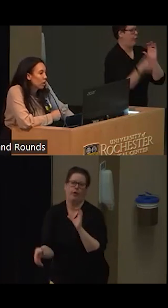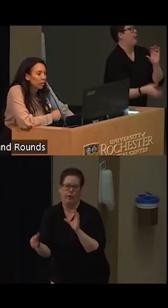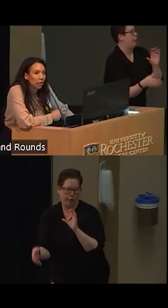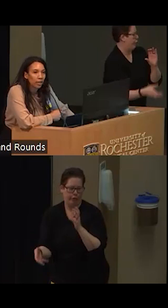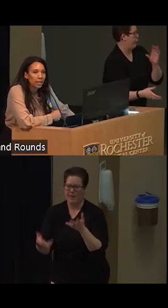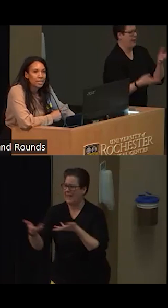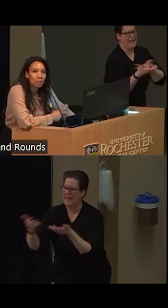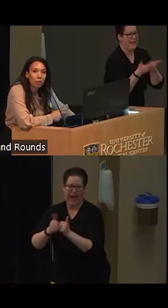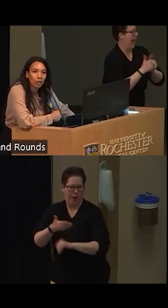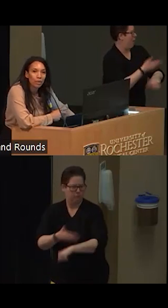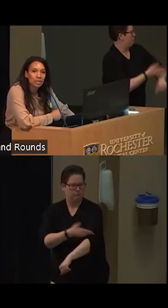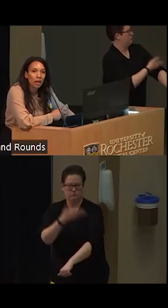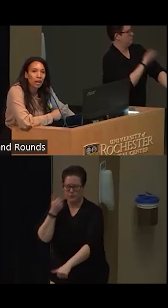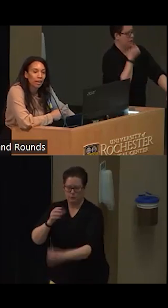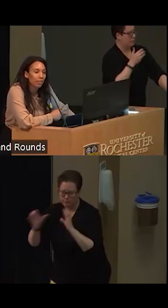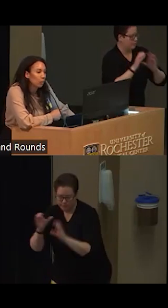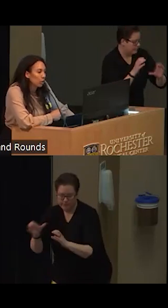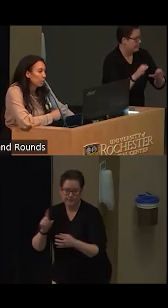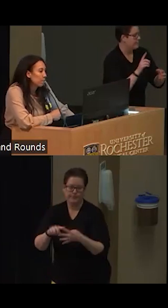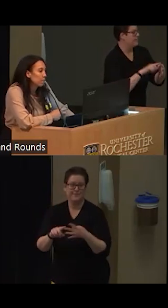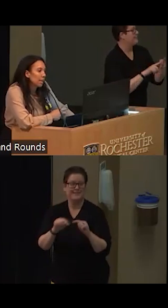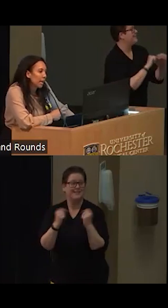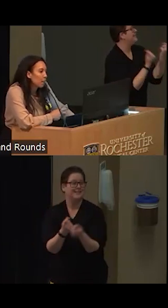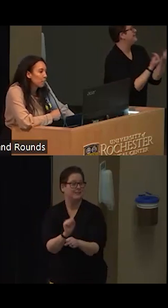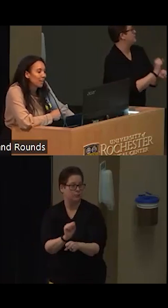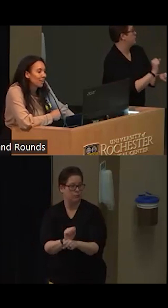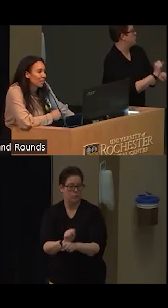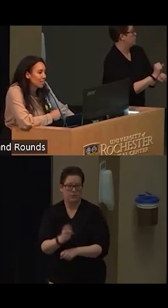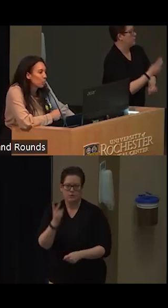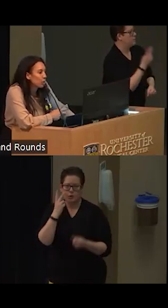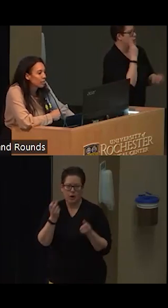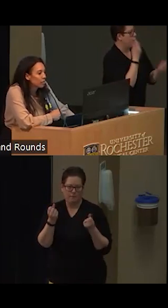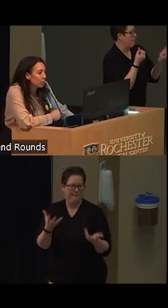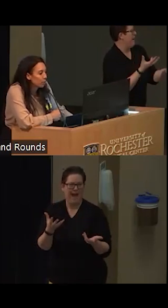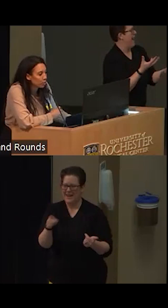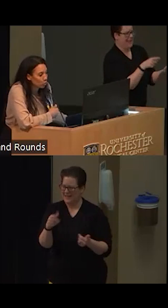each other teamwork we saw that there were many gaps in in Teamworks and and really we